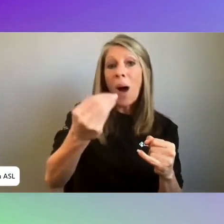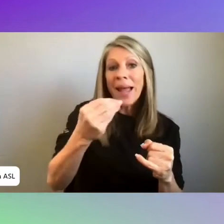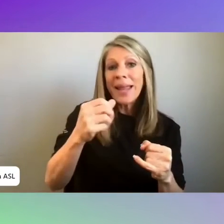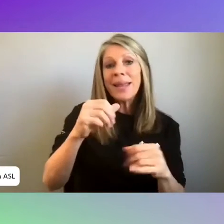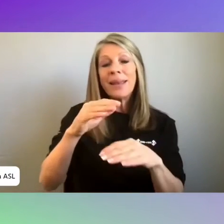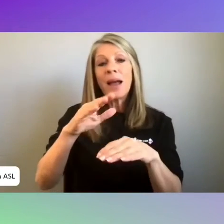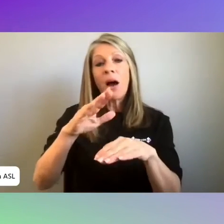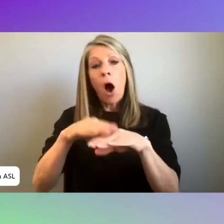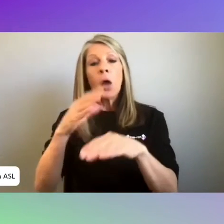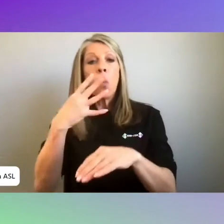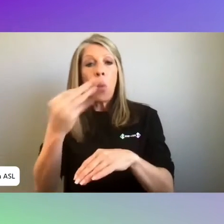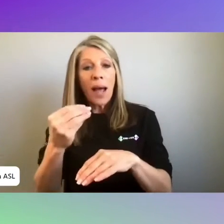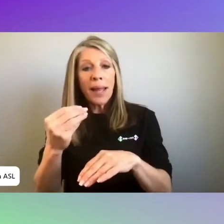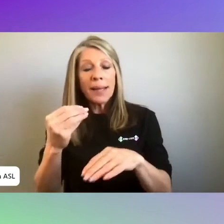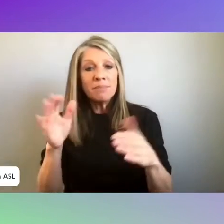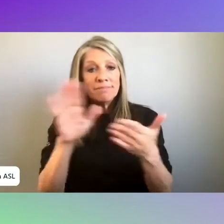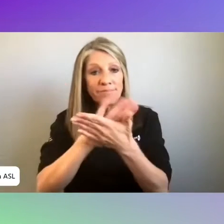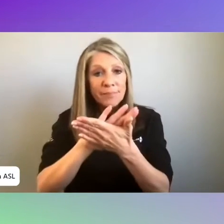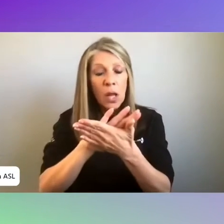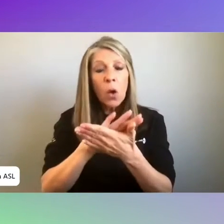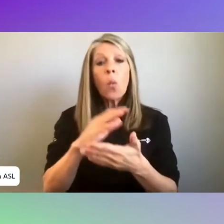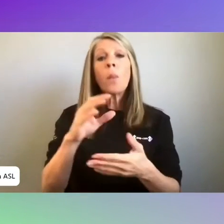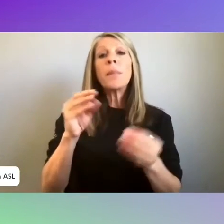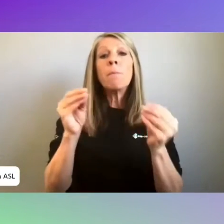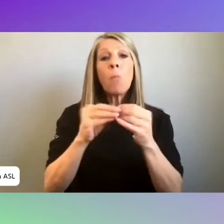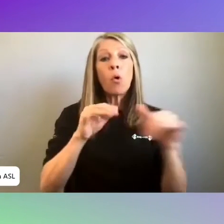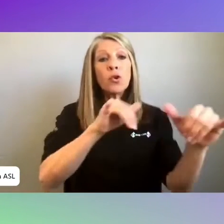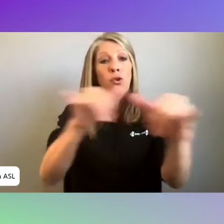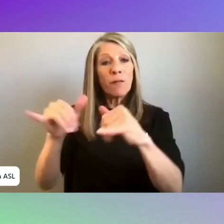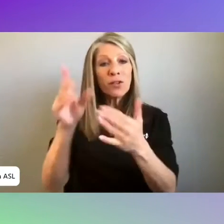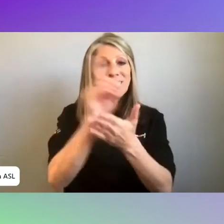case we were going for a smoother per line, and we were looking for a line that would not be white